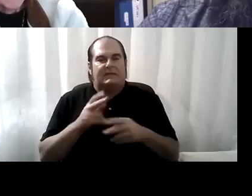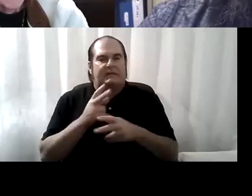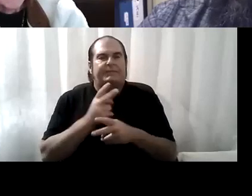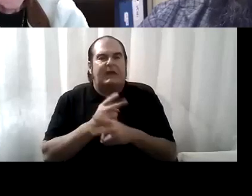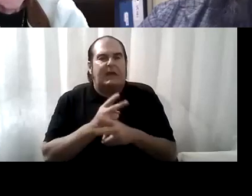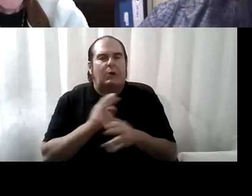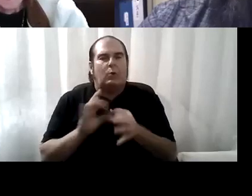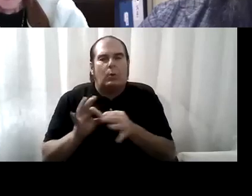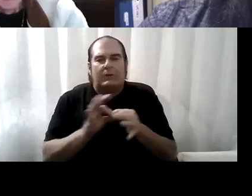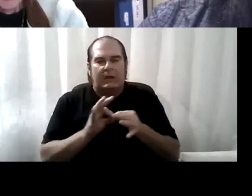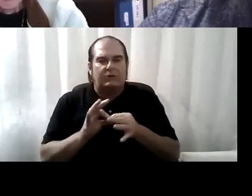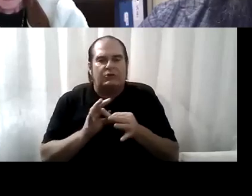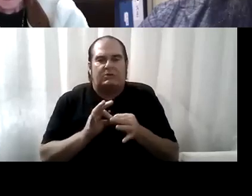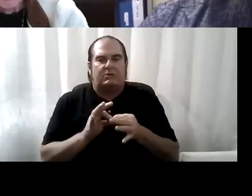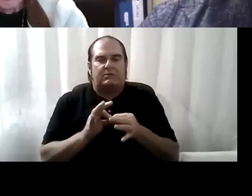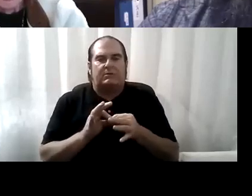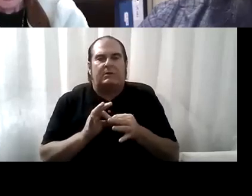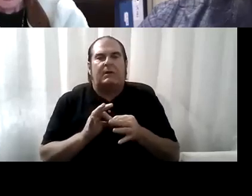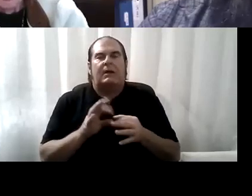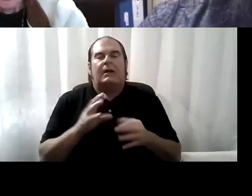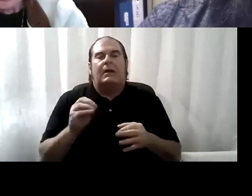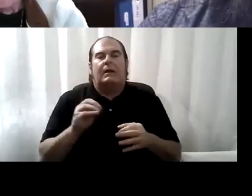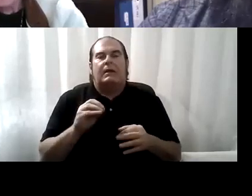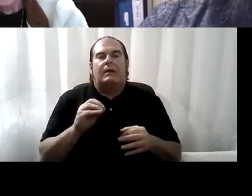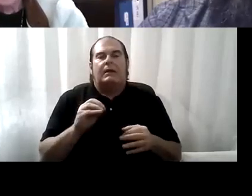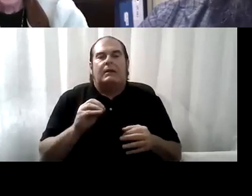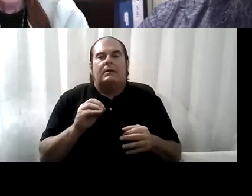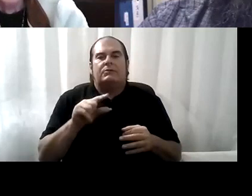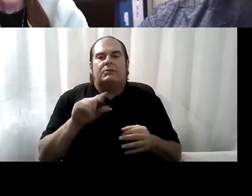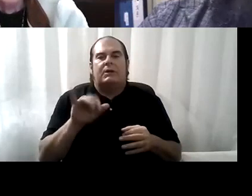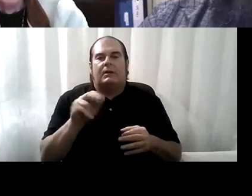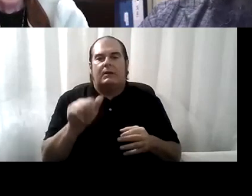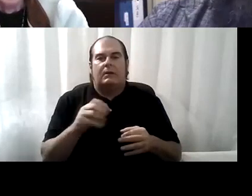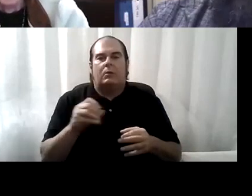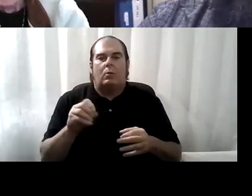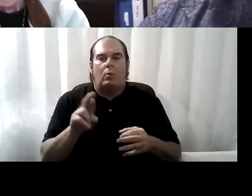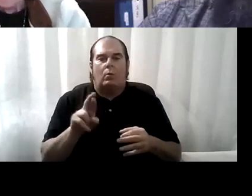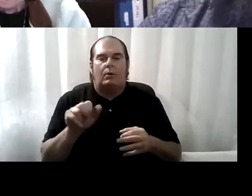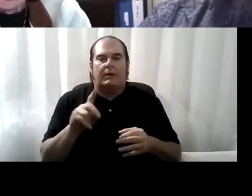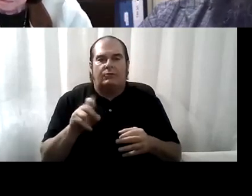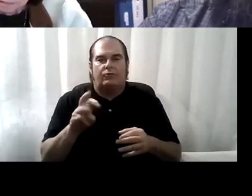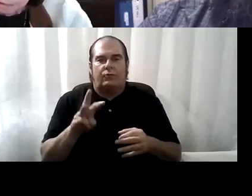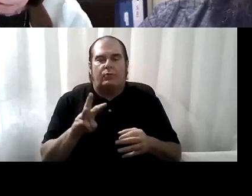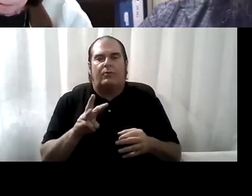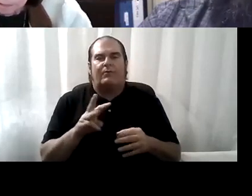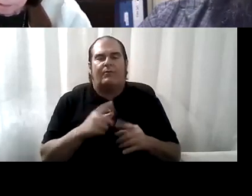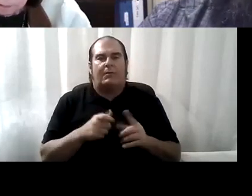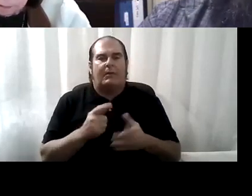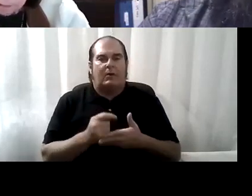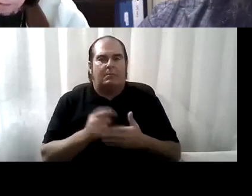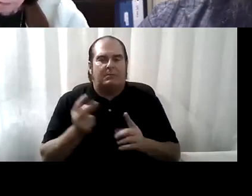And I was wondering, either Joana or Andrew, from a Helen fair bee perspective, how might